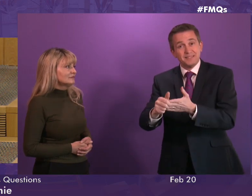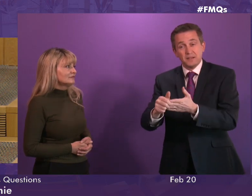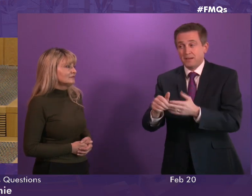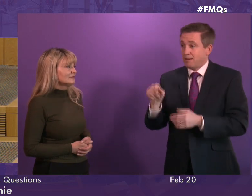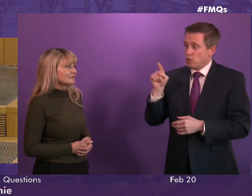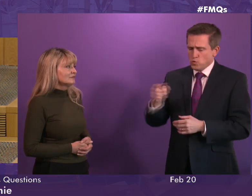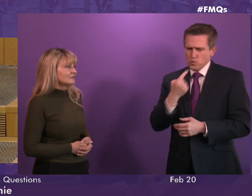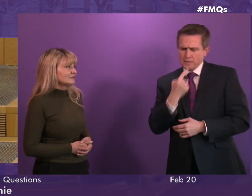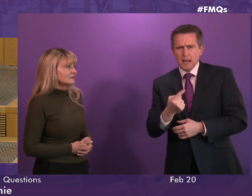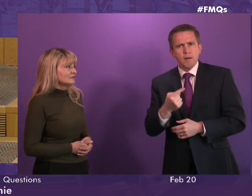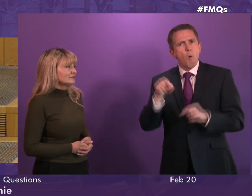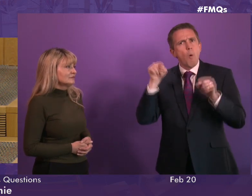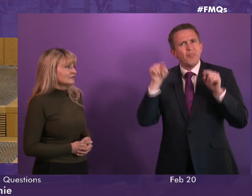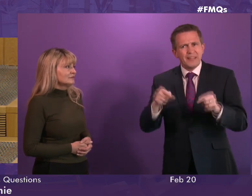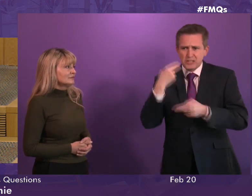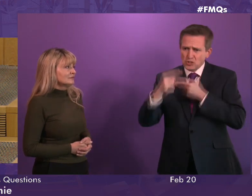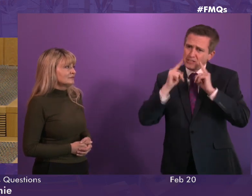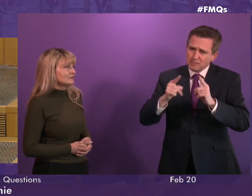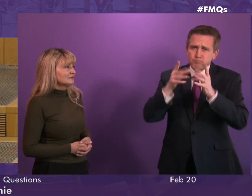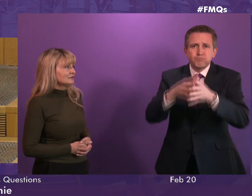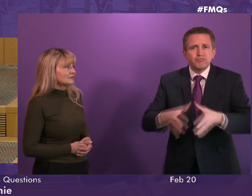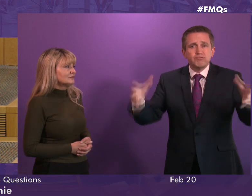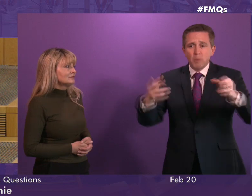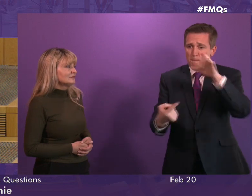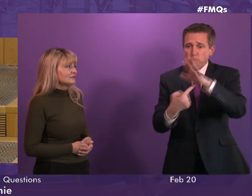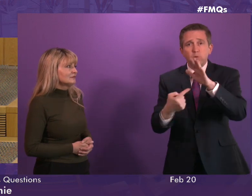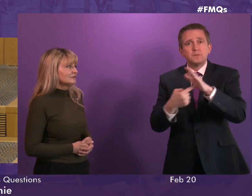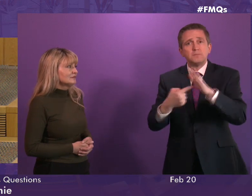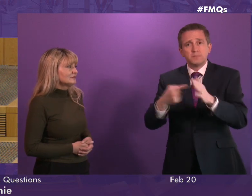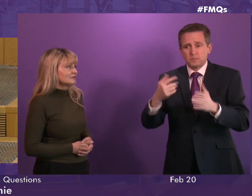“the most important infrastructure project of this Parliament.”